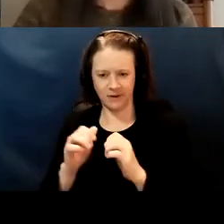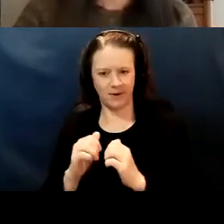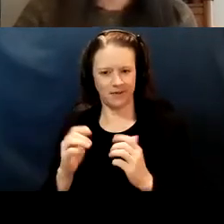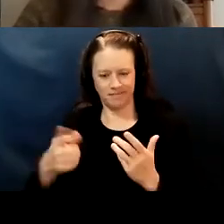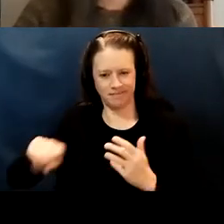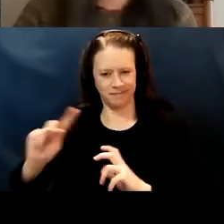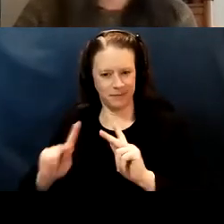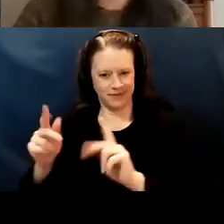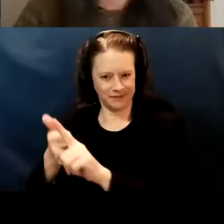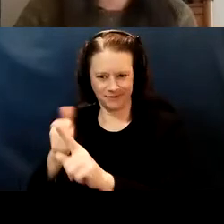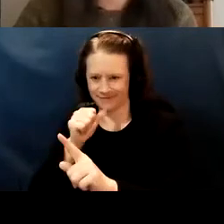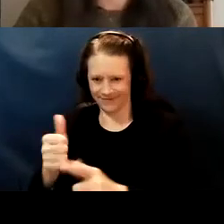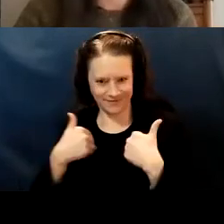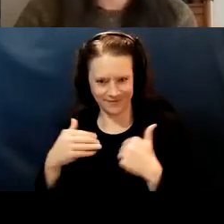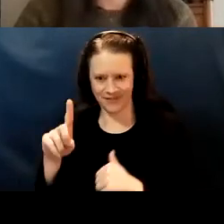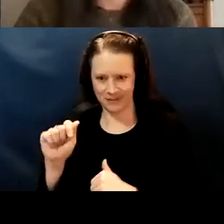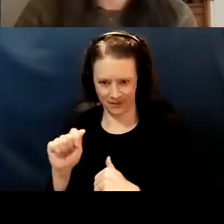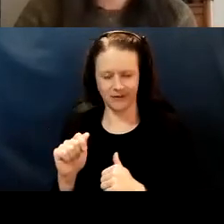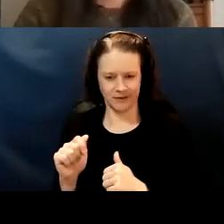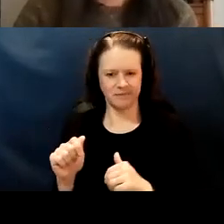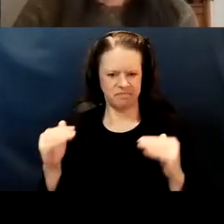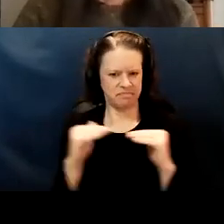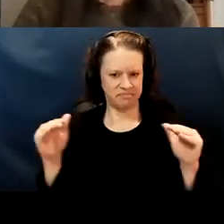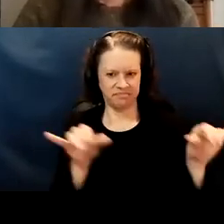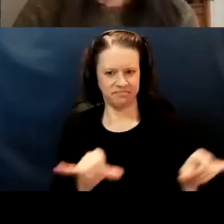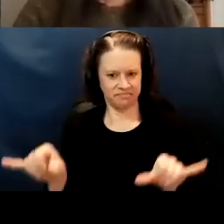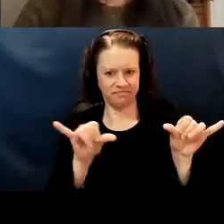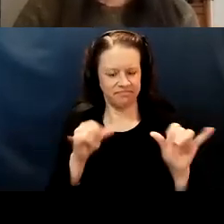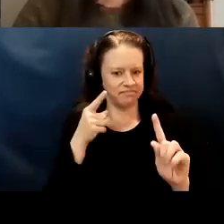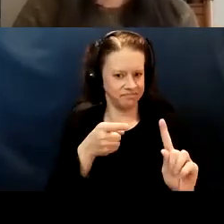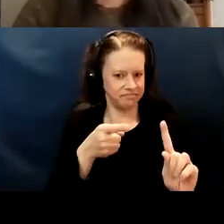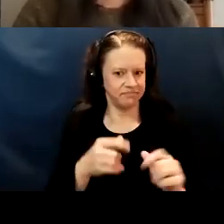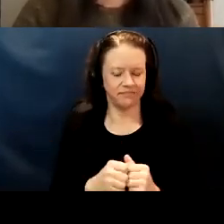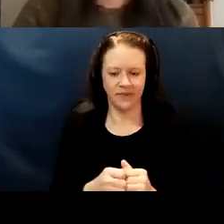with people without disabilities: We must provide auxiliary aids